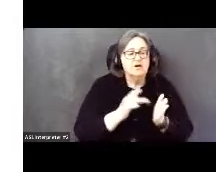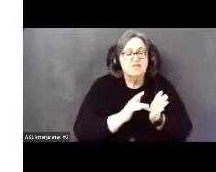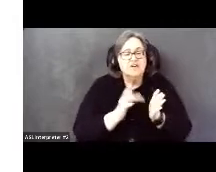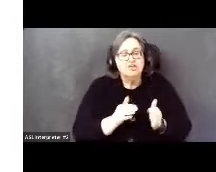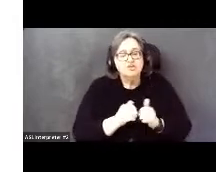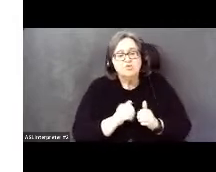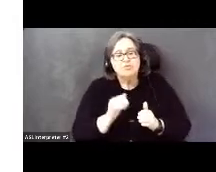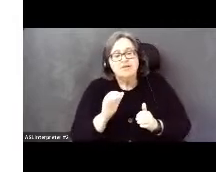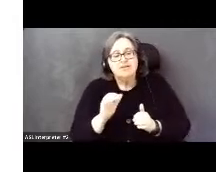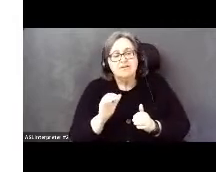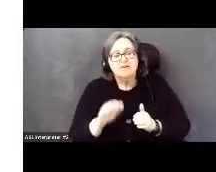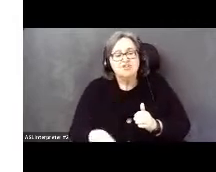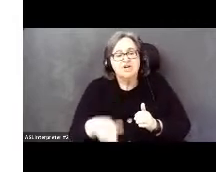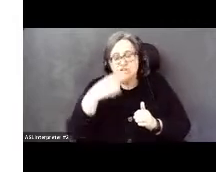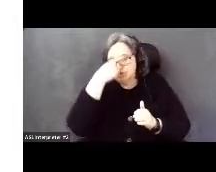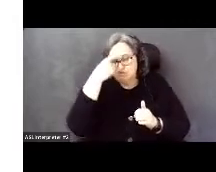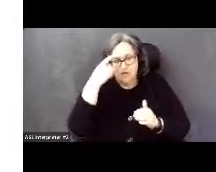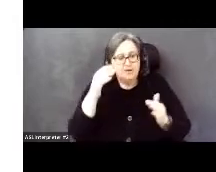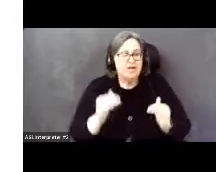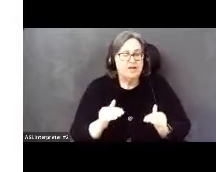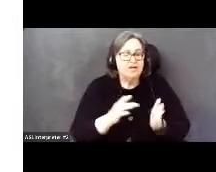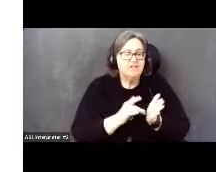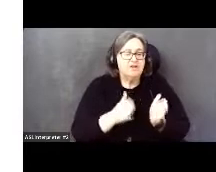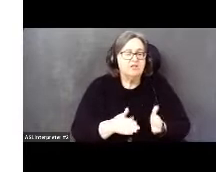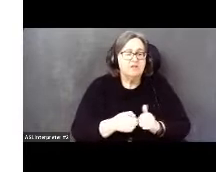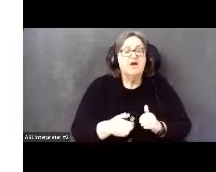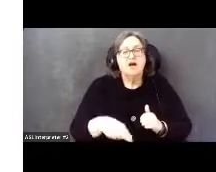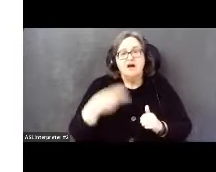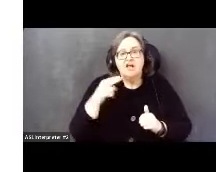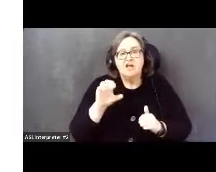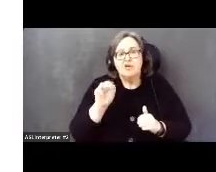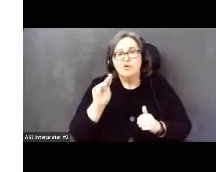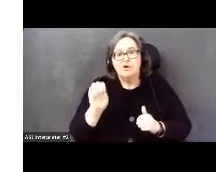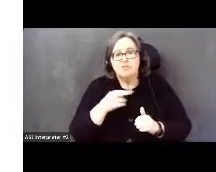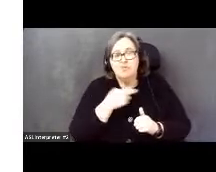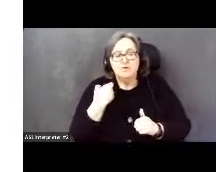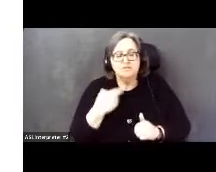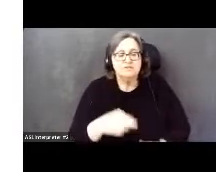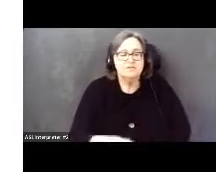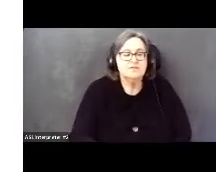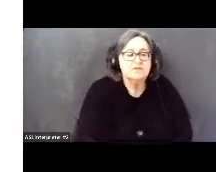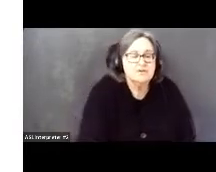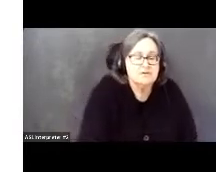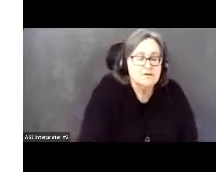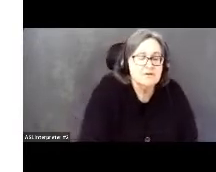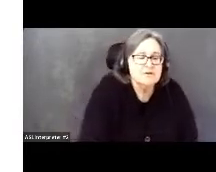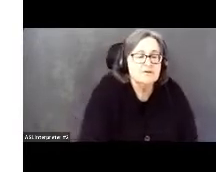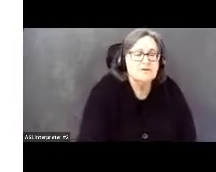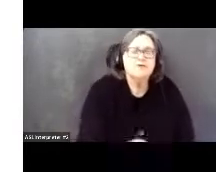in on. Offenders with childhood trauma and offenders can high needs. And go on to think about the settings and partners